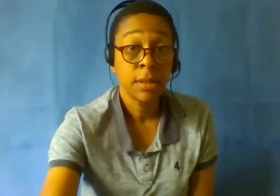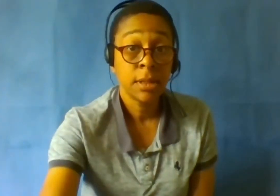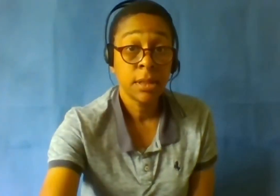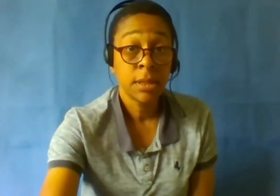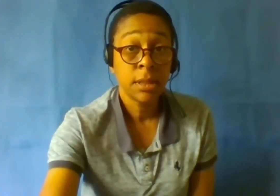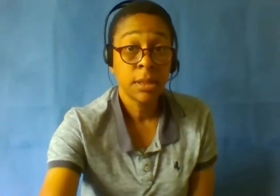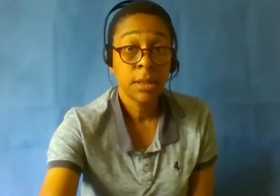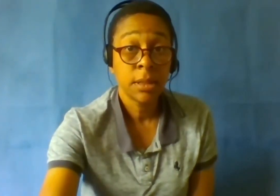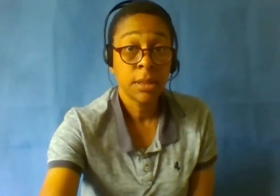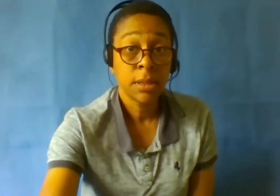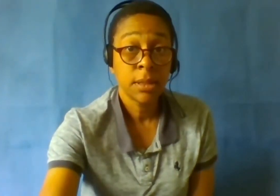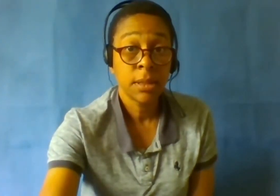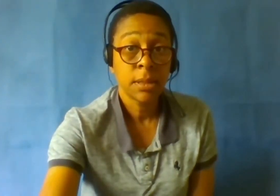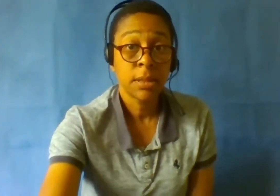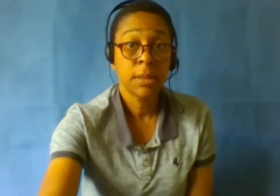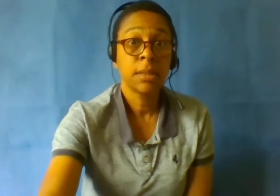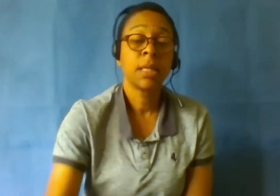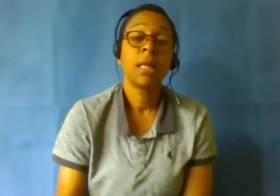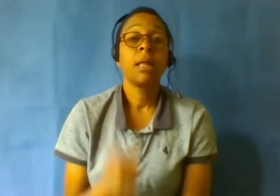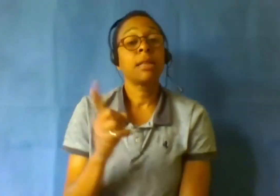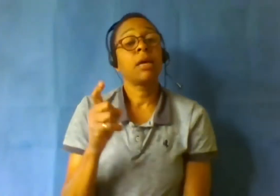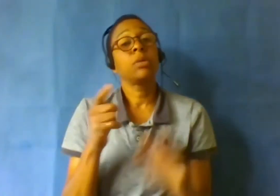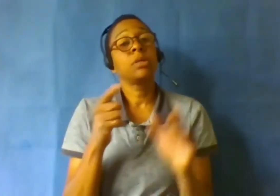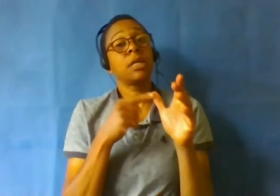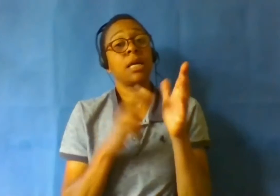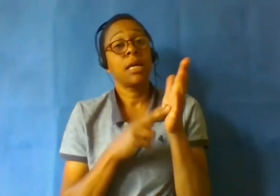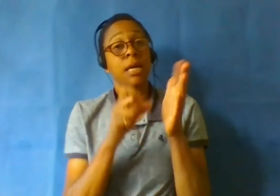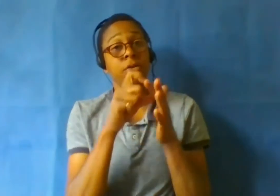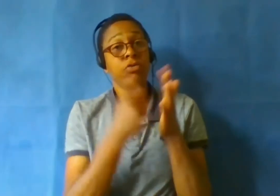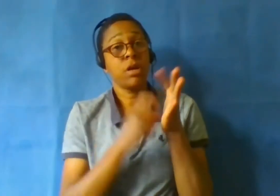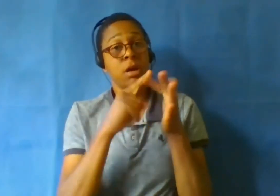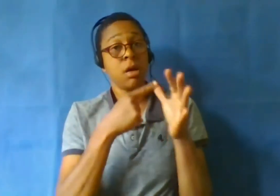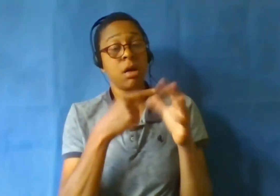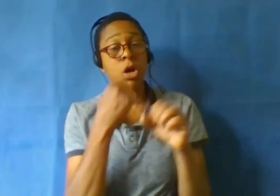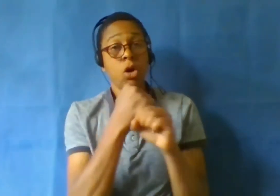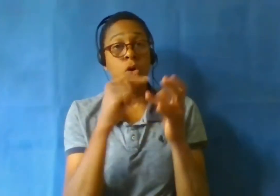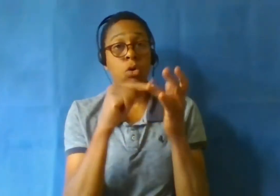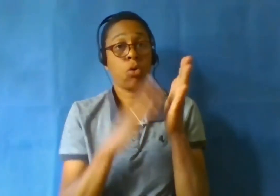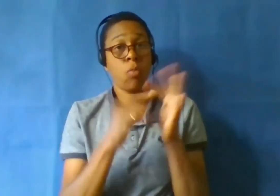with reflections about quick theory in Latin America so now we're opening up to